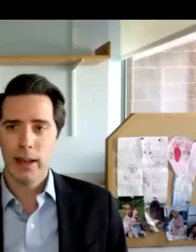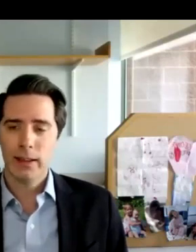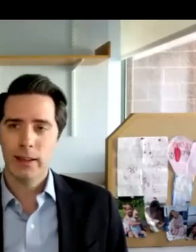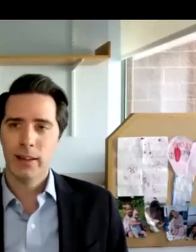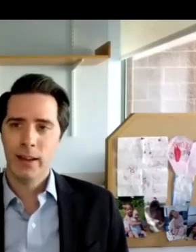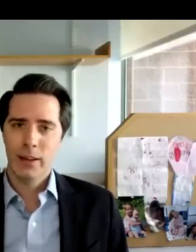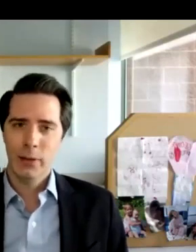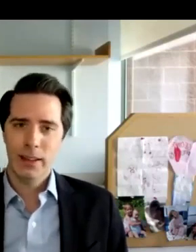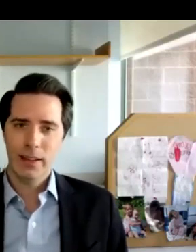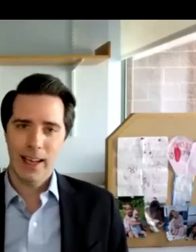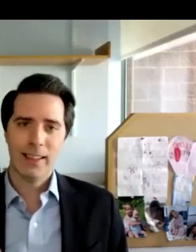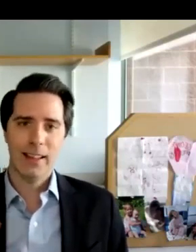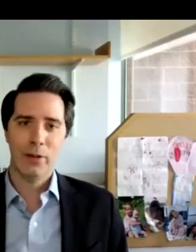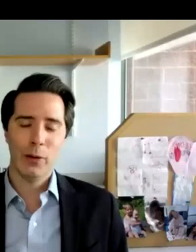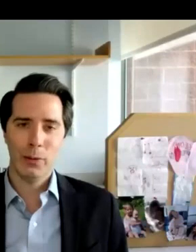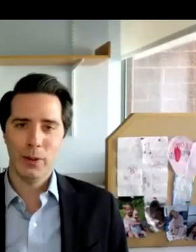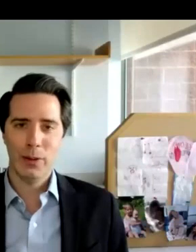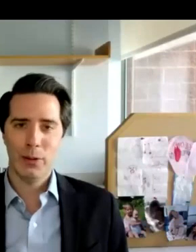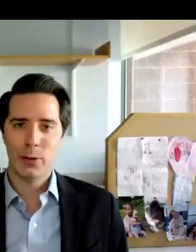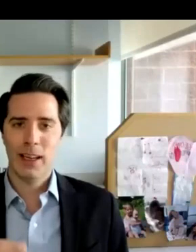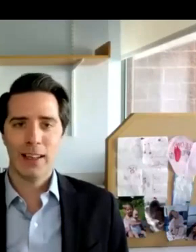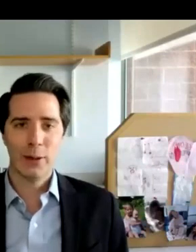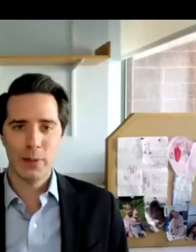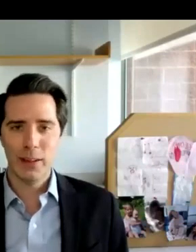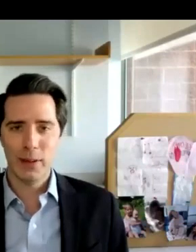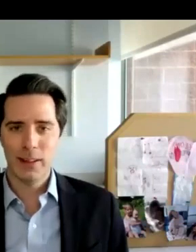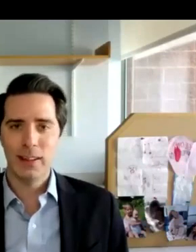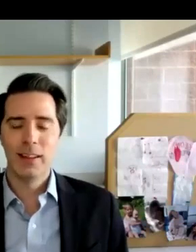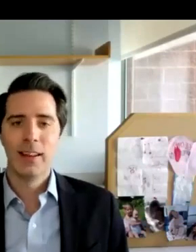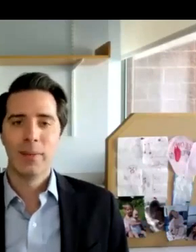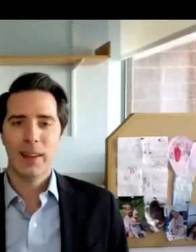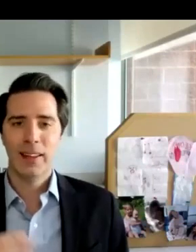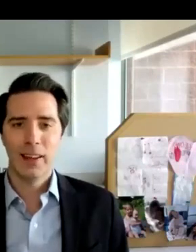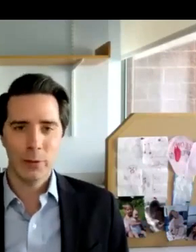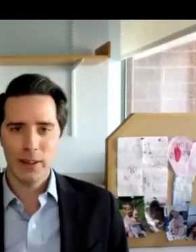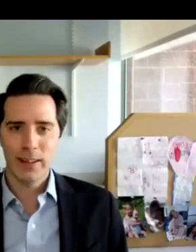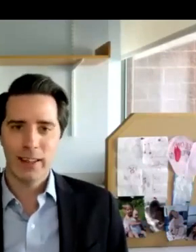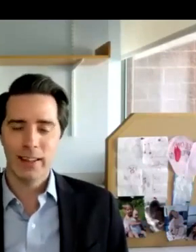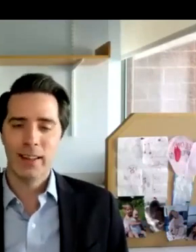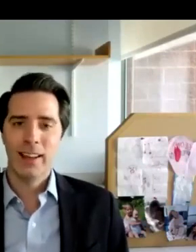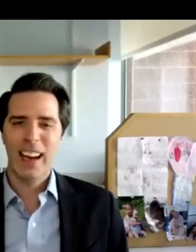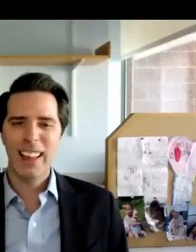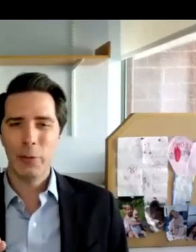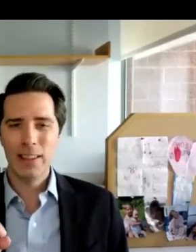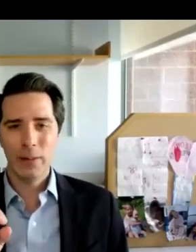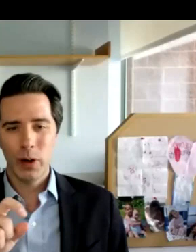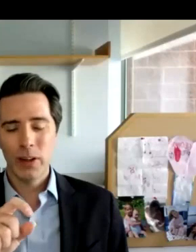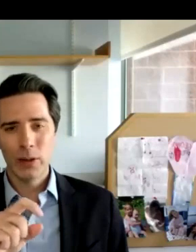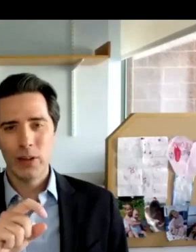detected we did the next level which was exome sequencing and nothing was